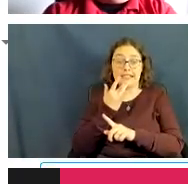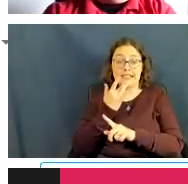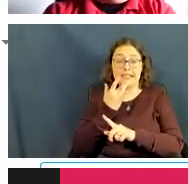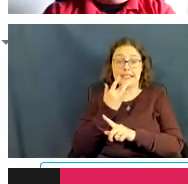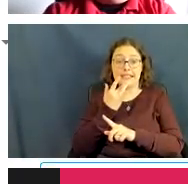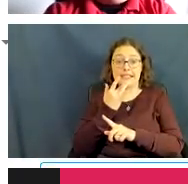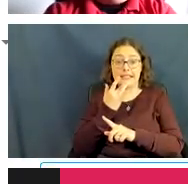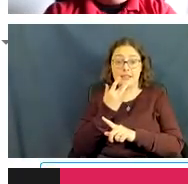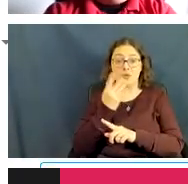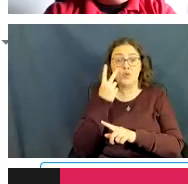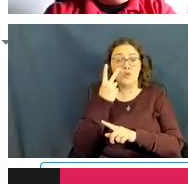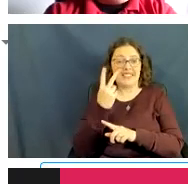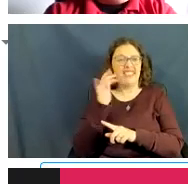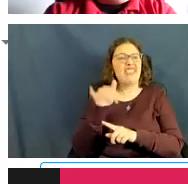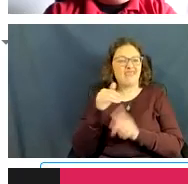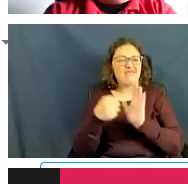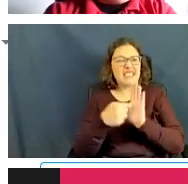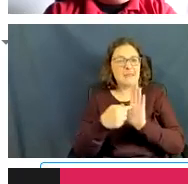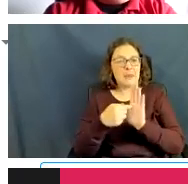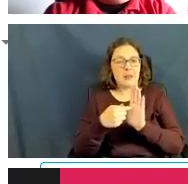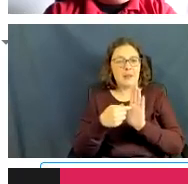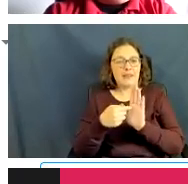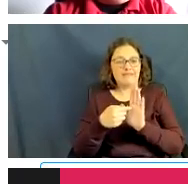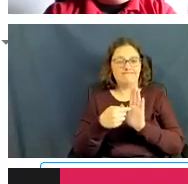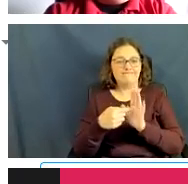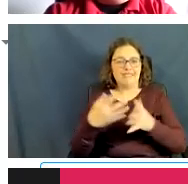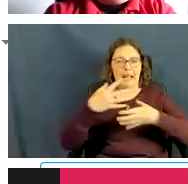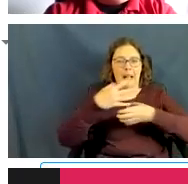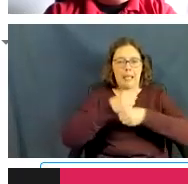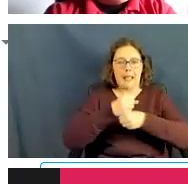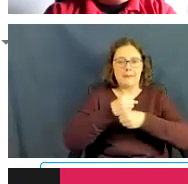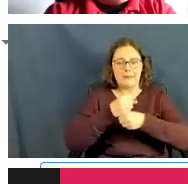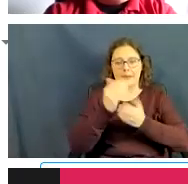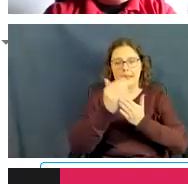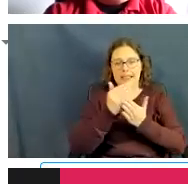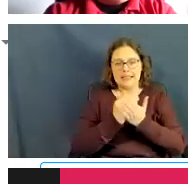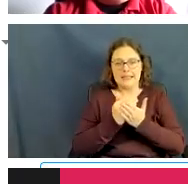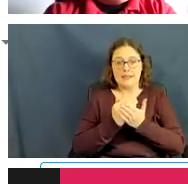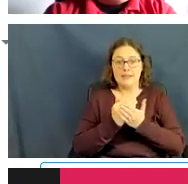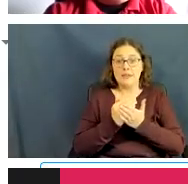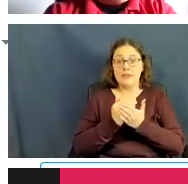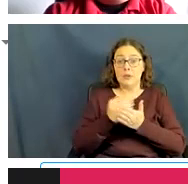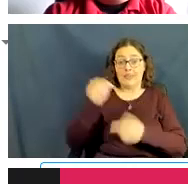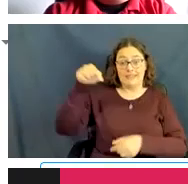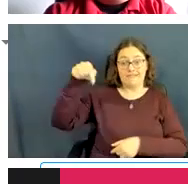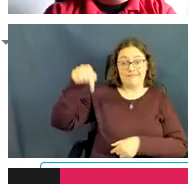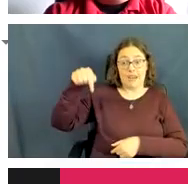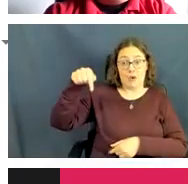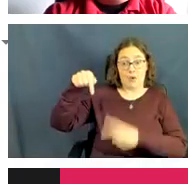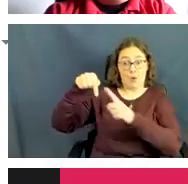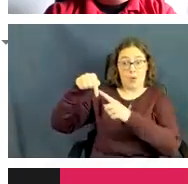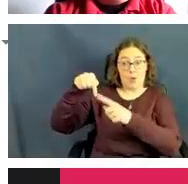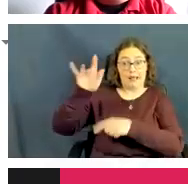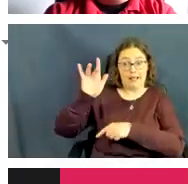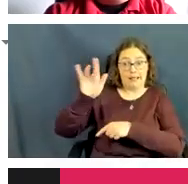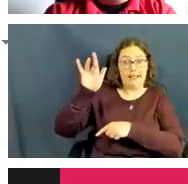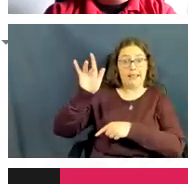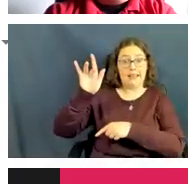Are you able to, yeah click on that because it will have the same first page there.